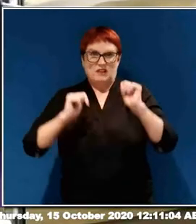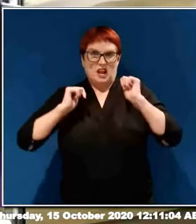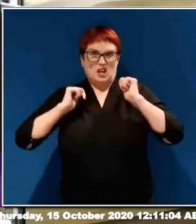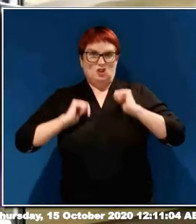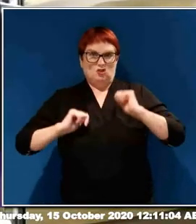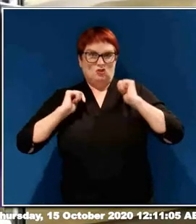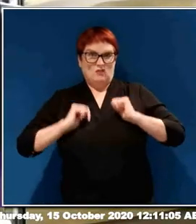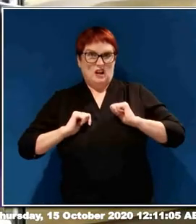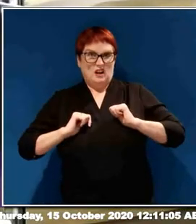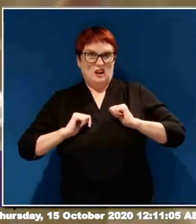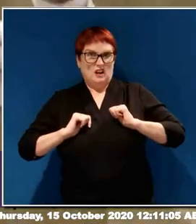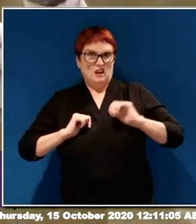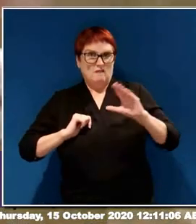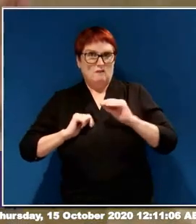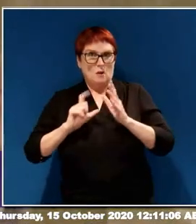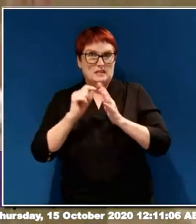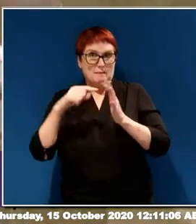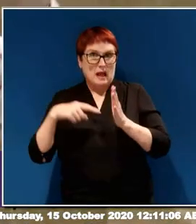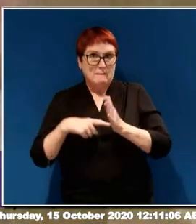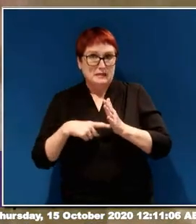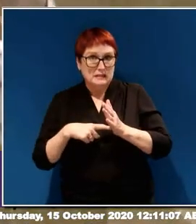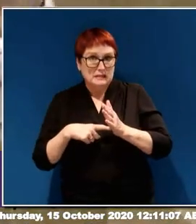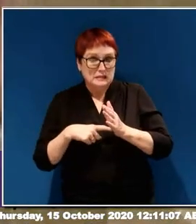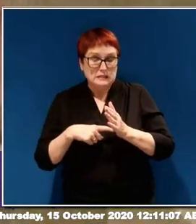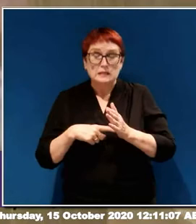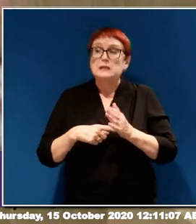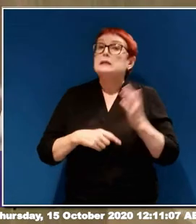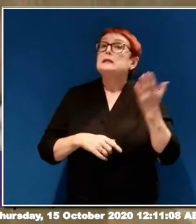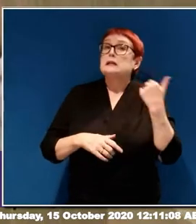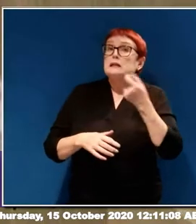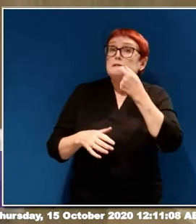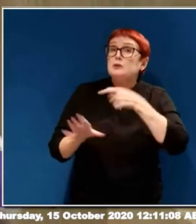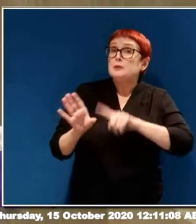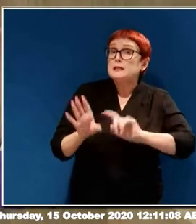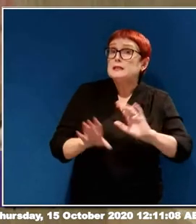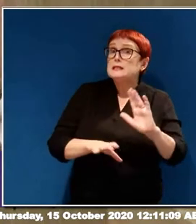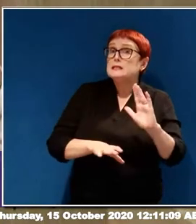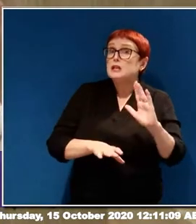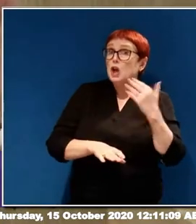Several years ago I would have read those role descriptions, but